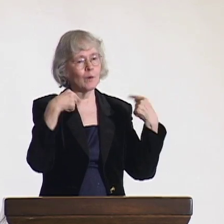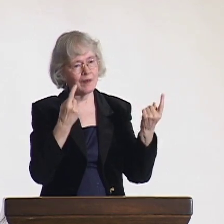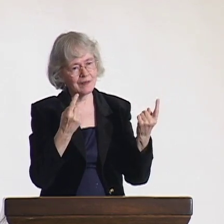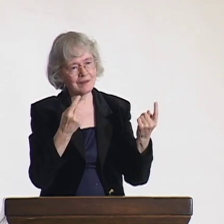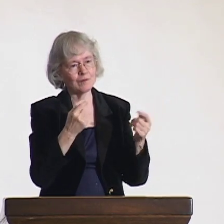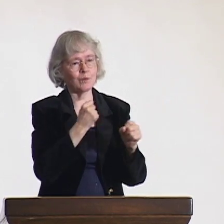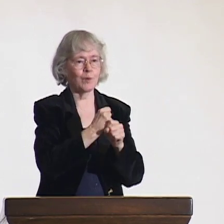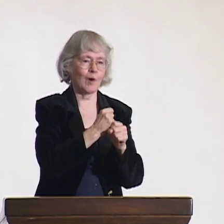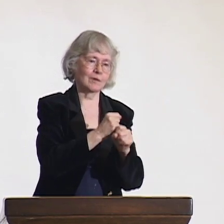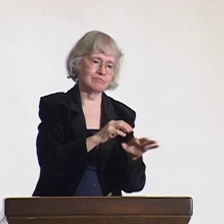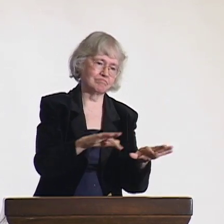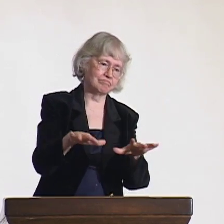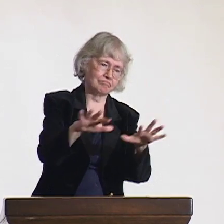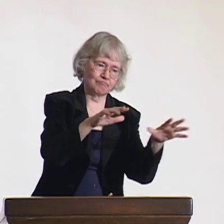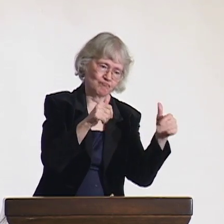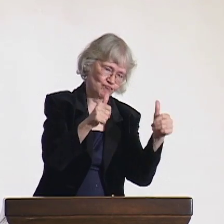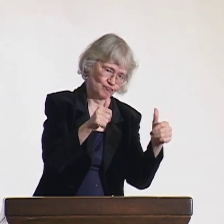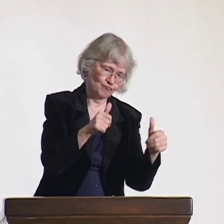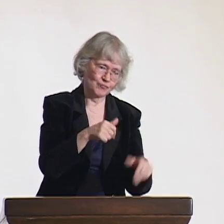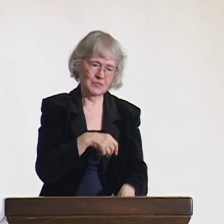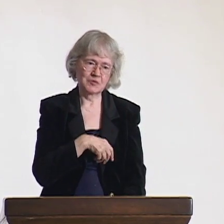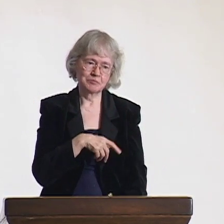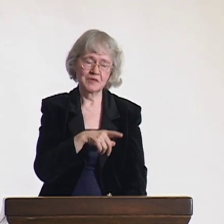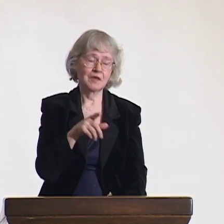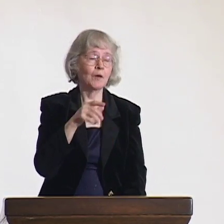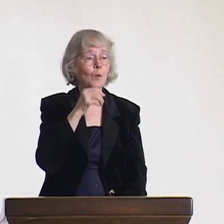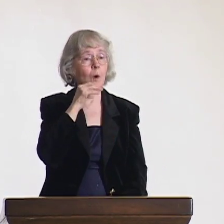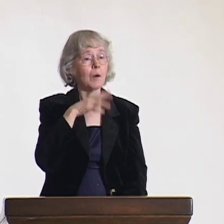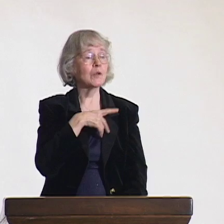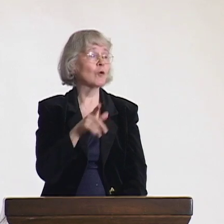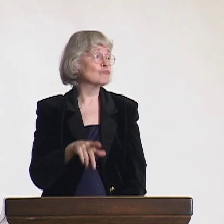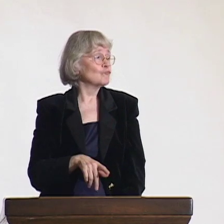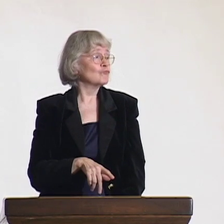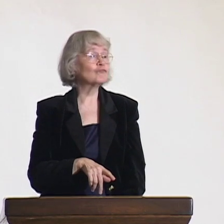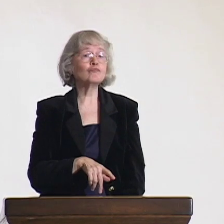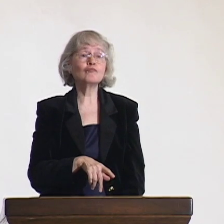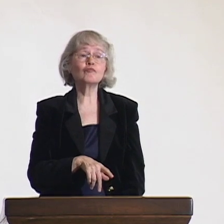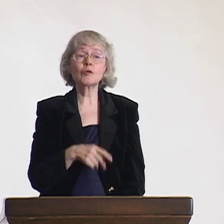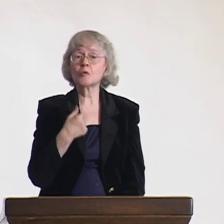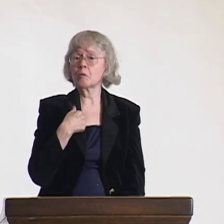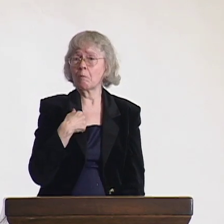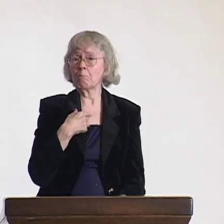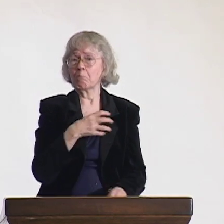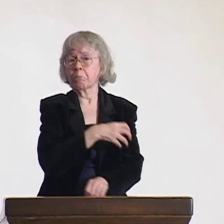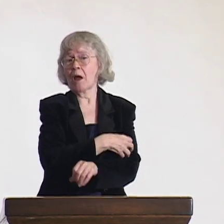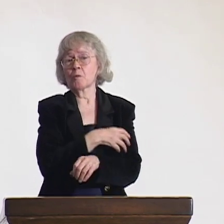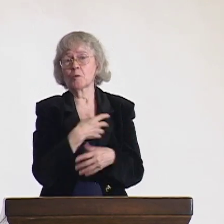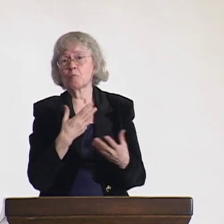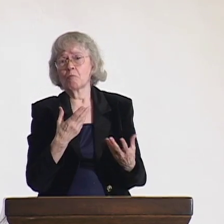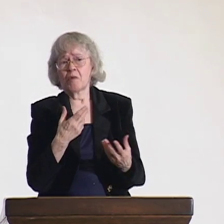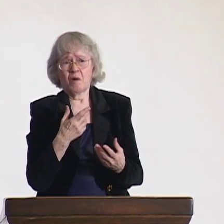They work, but they have no control. They don't think too much about it,